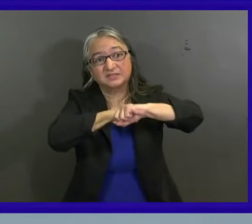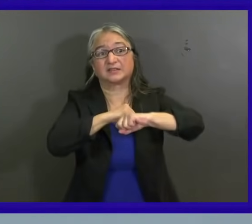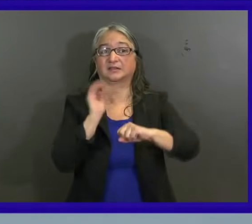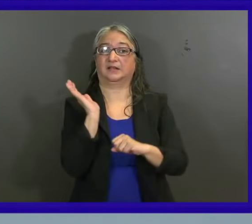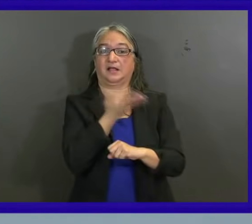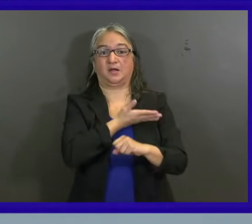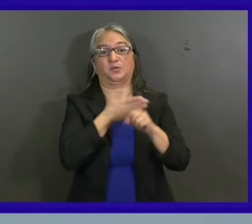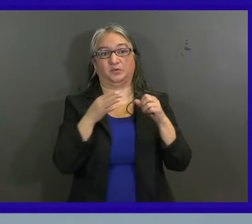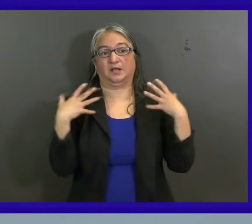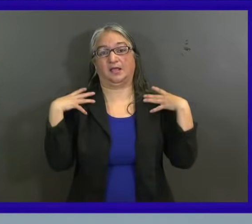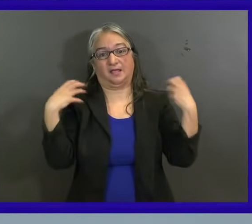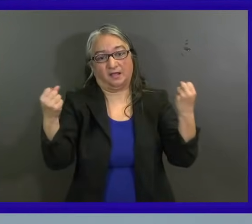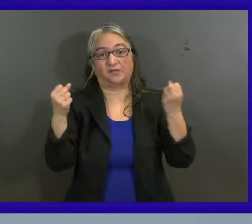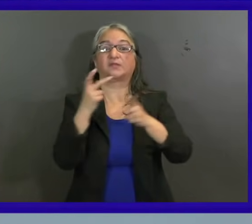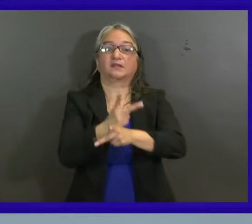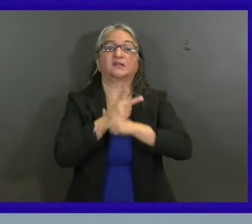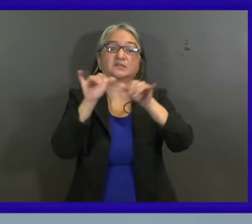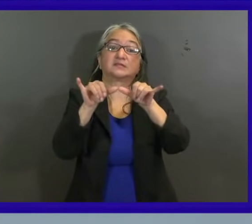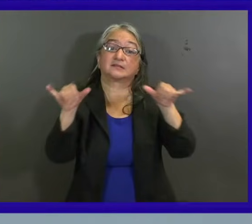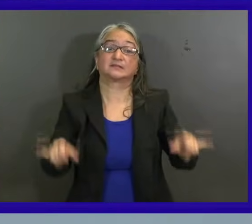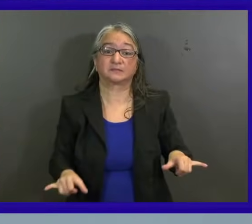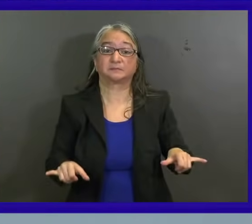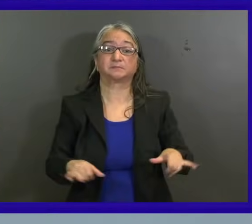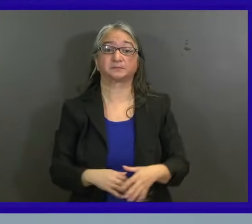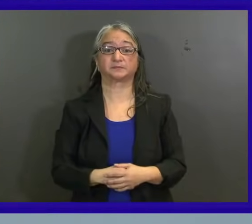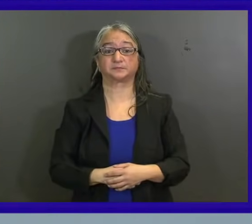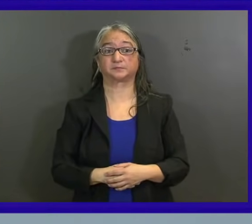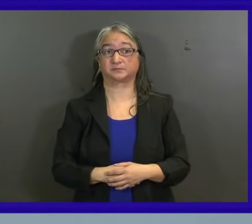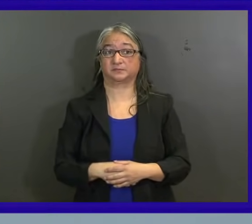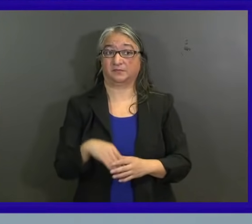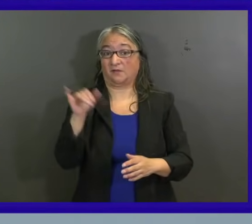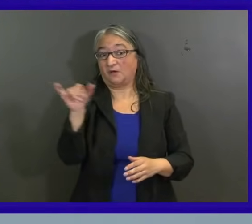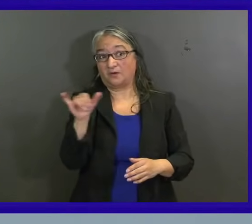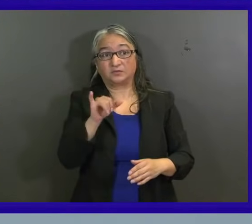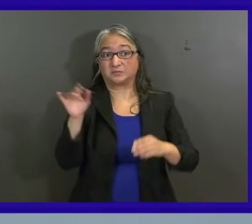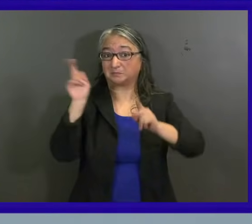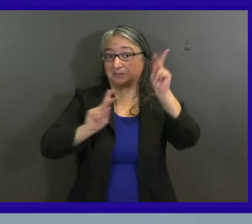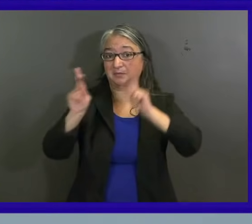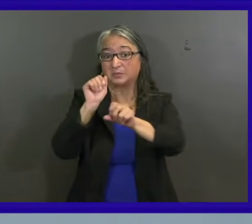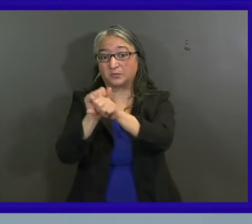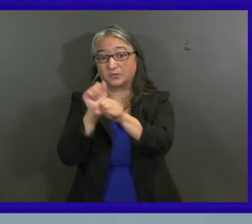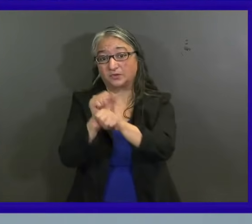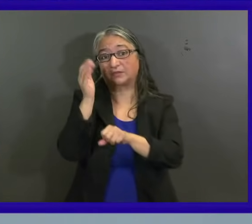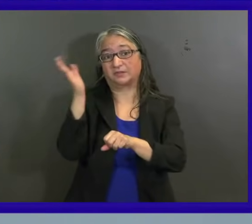the people who are being served by it and all of those who are working tirelessly within its walls